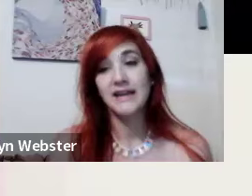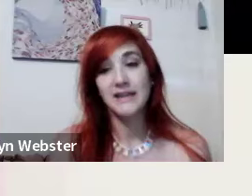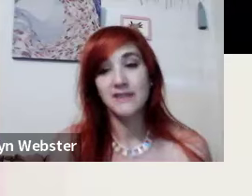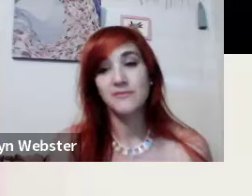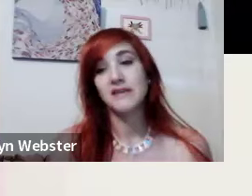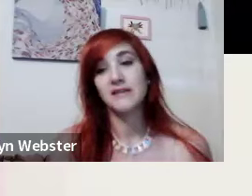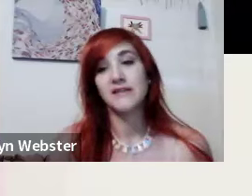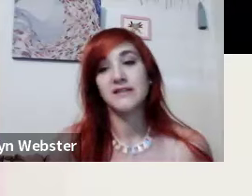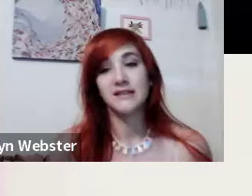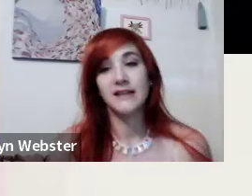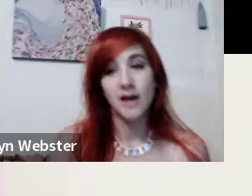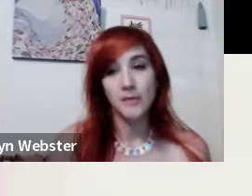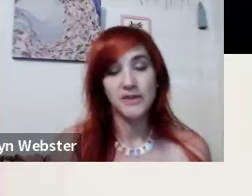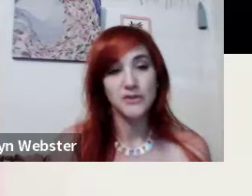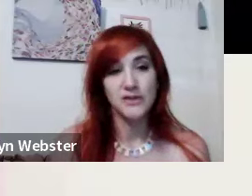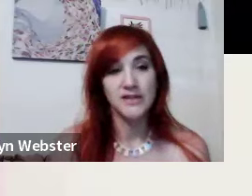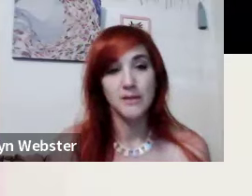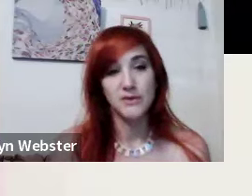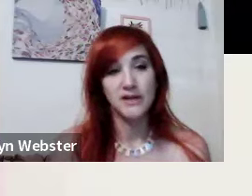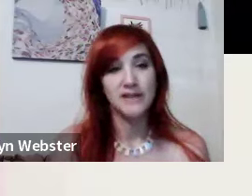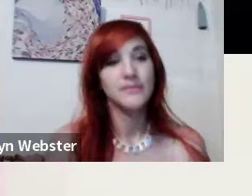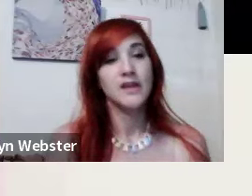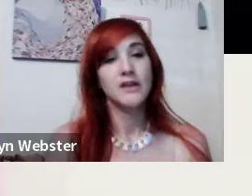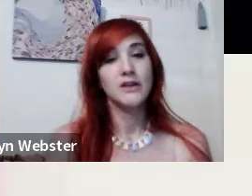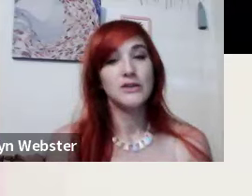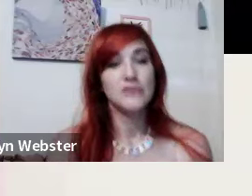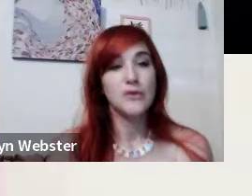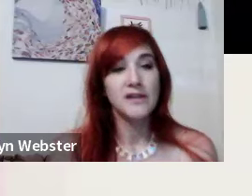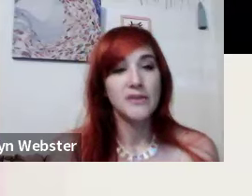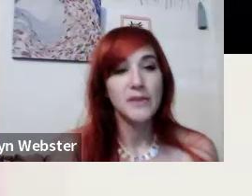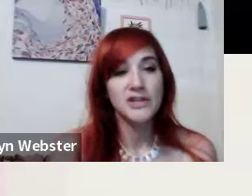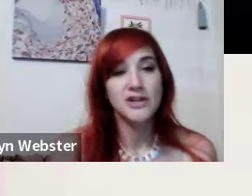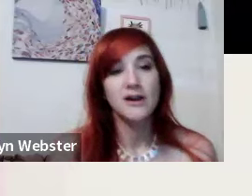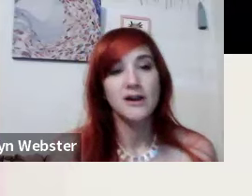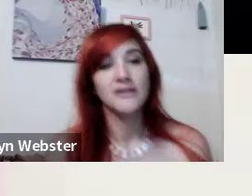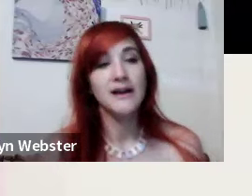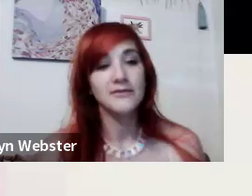and give me this leg up into this opportunity. So the woman in the picture on the left,